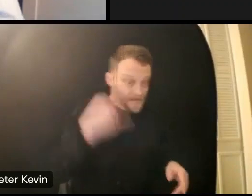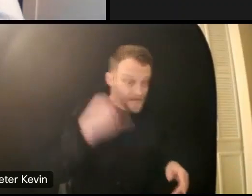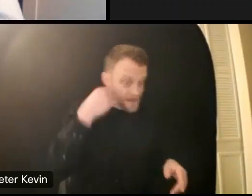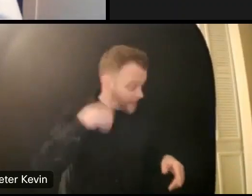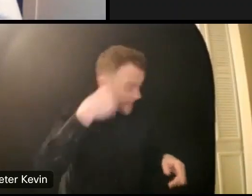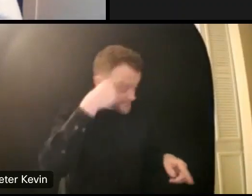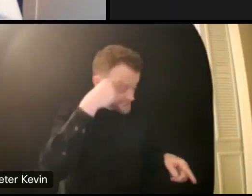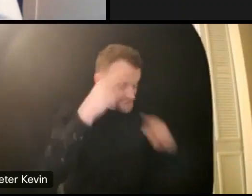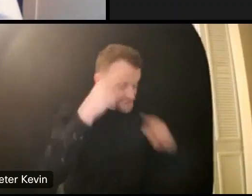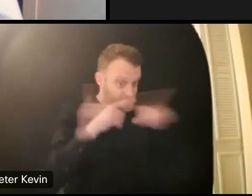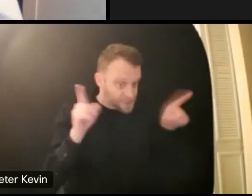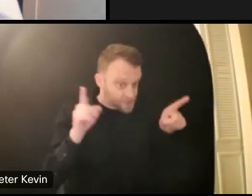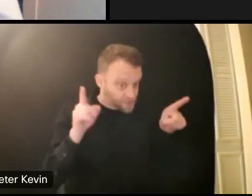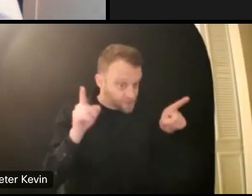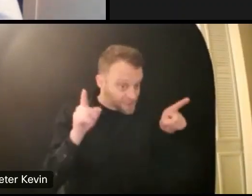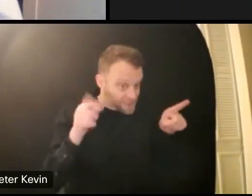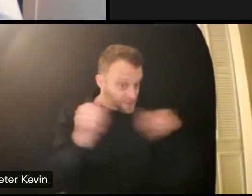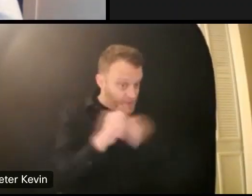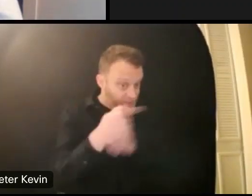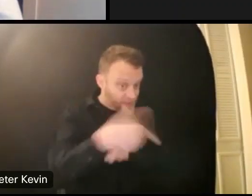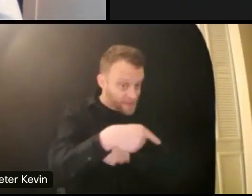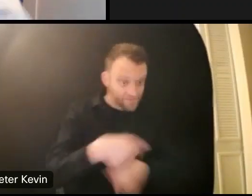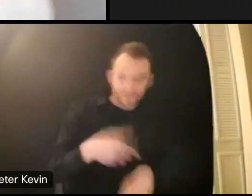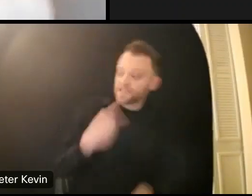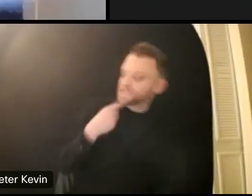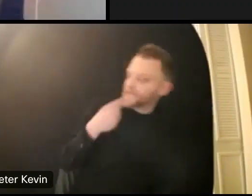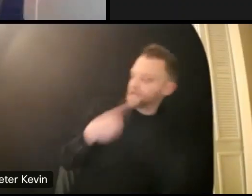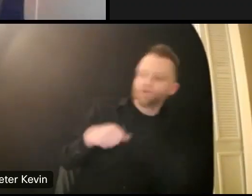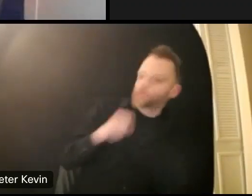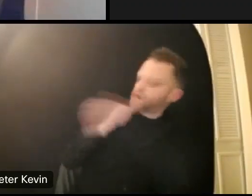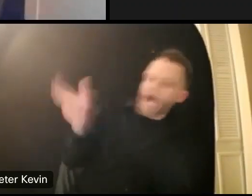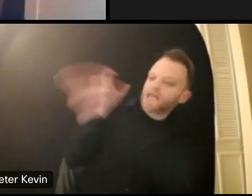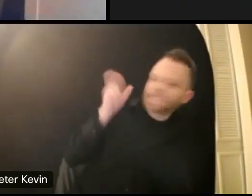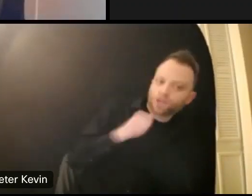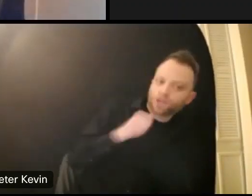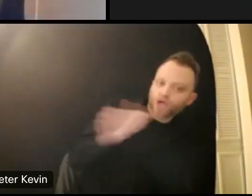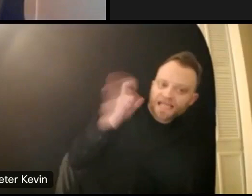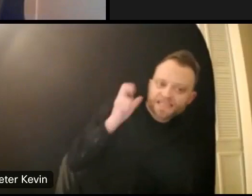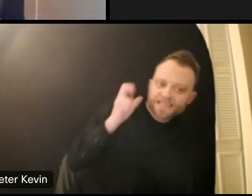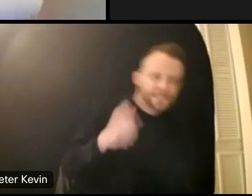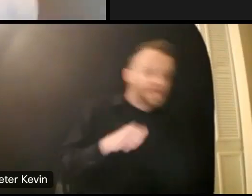of not hearing them. And that's not the case at all. And you know, particularly you know,